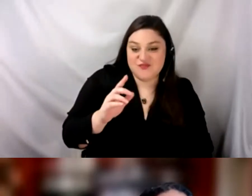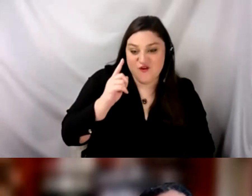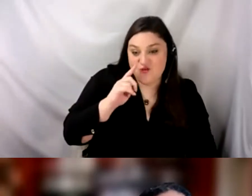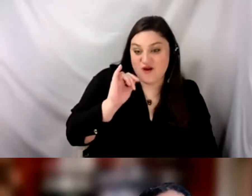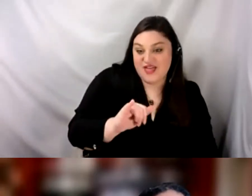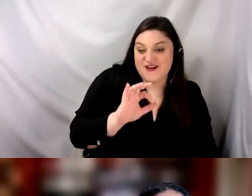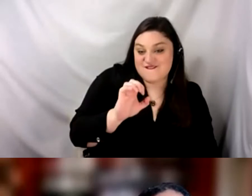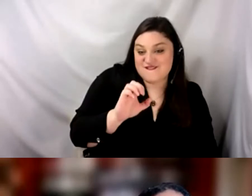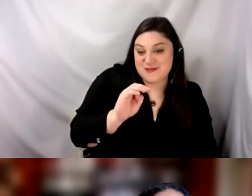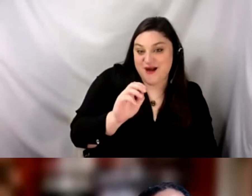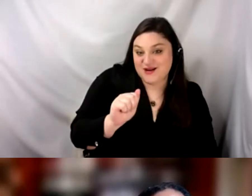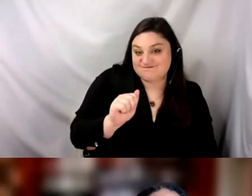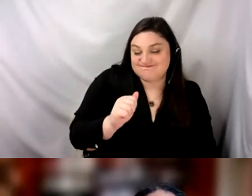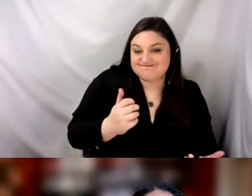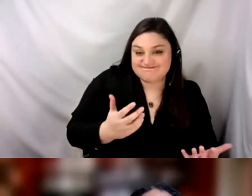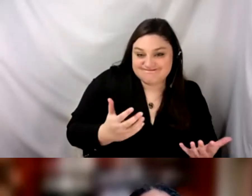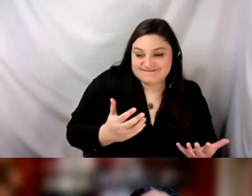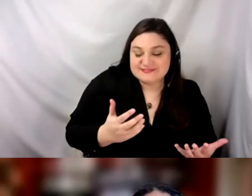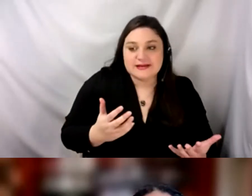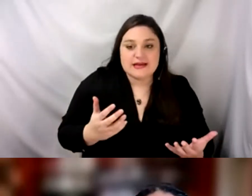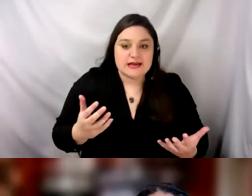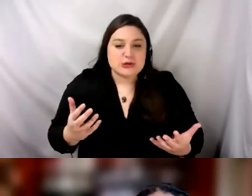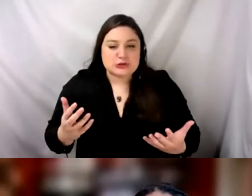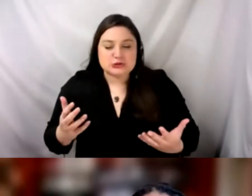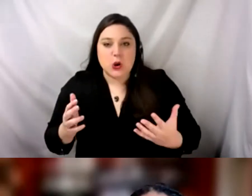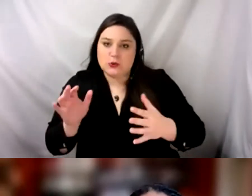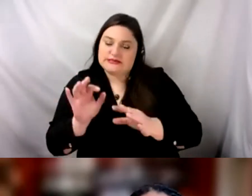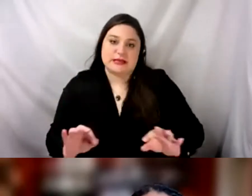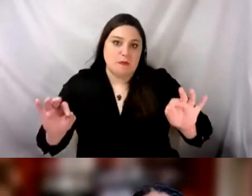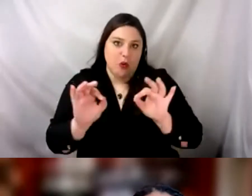do another session about that. But in the moment you are trying to